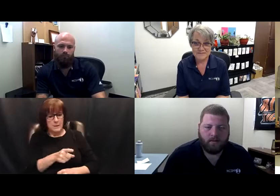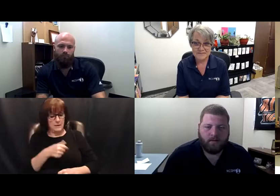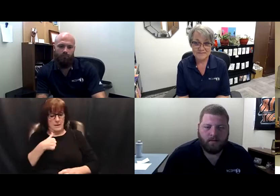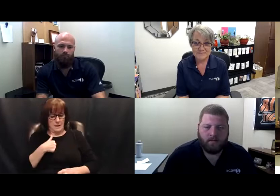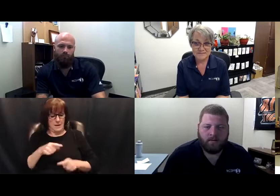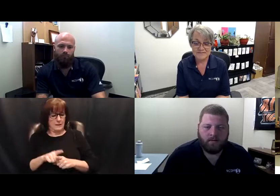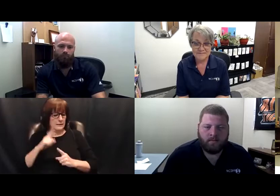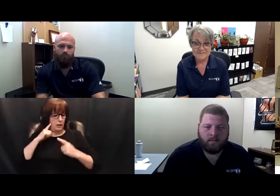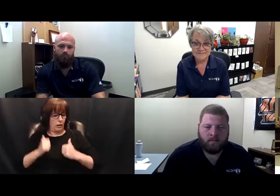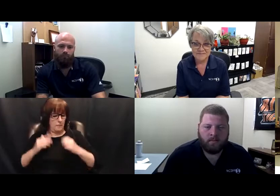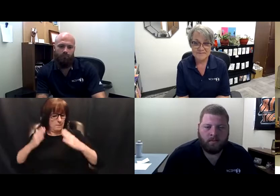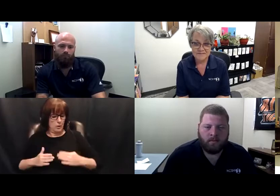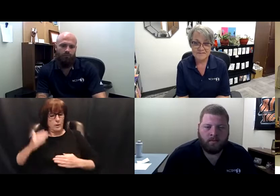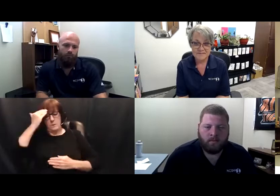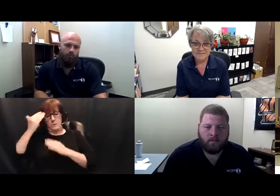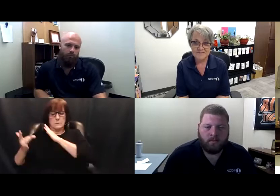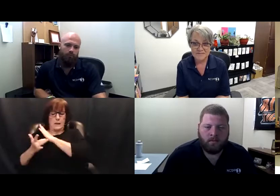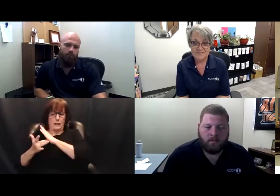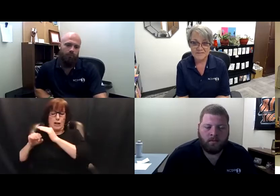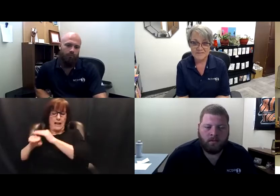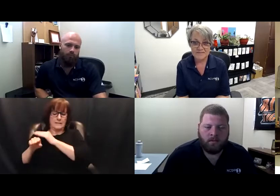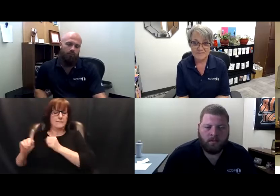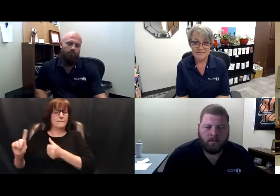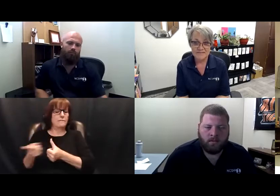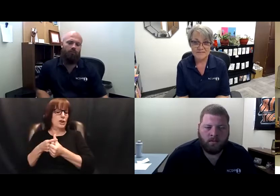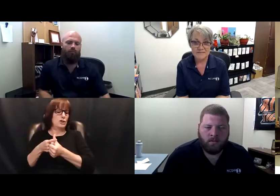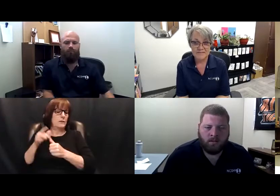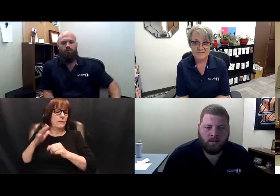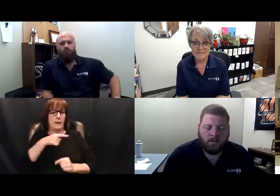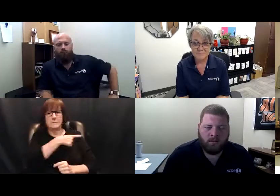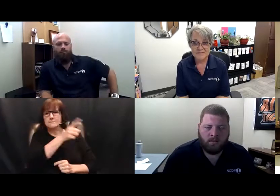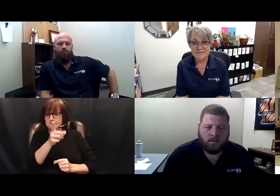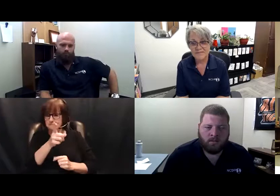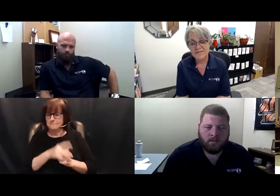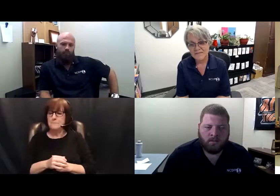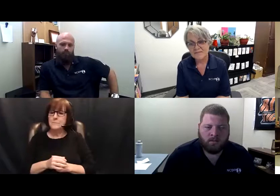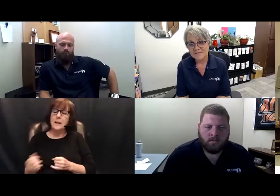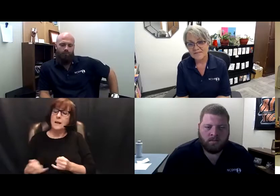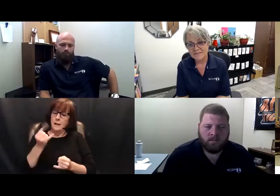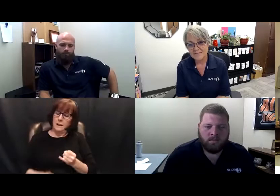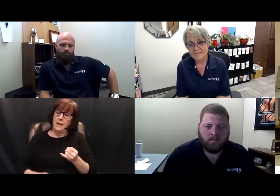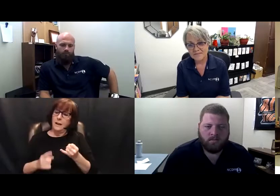and have access to that technology first the last thing again like Dillon said is